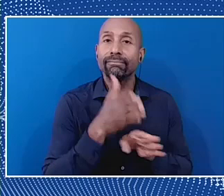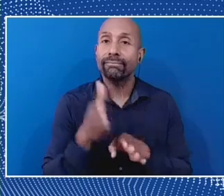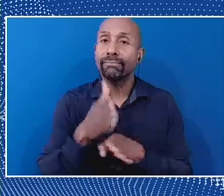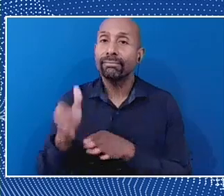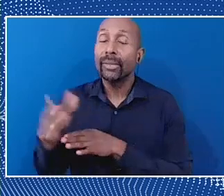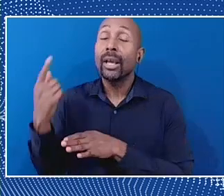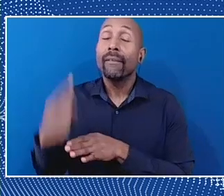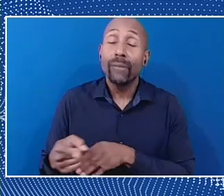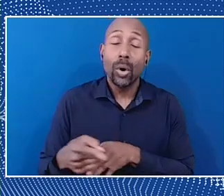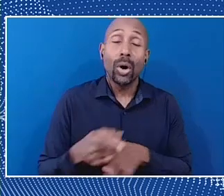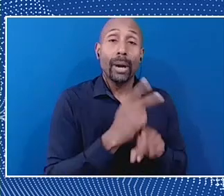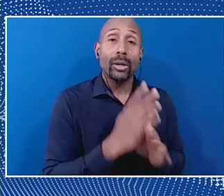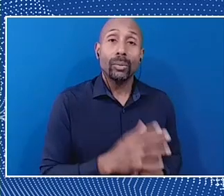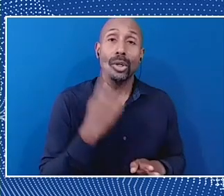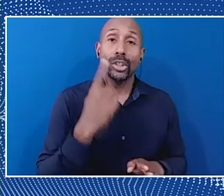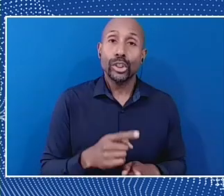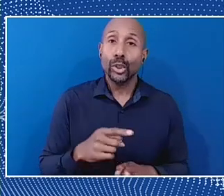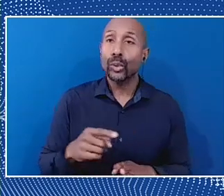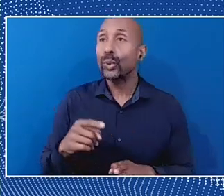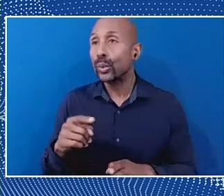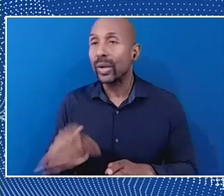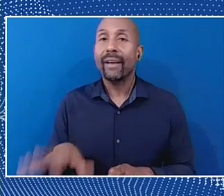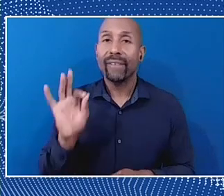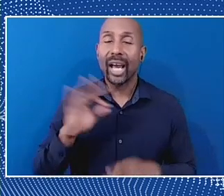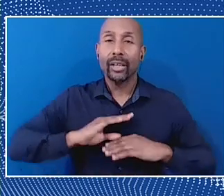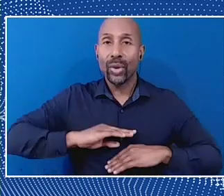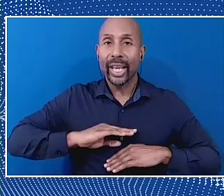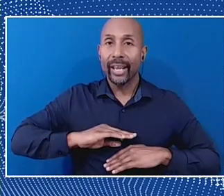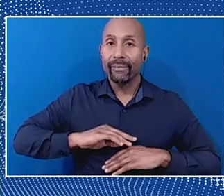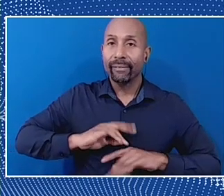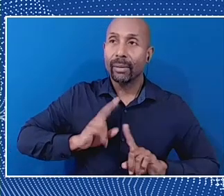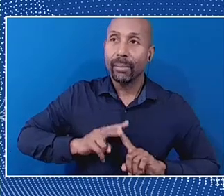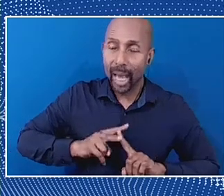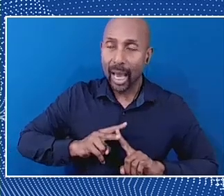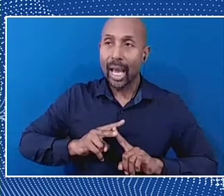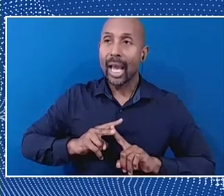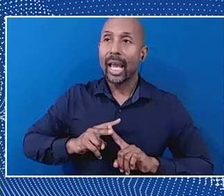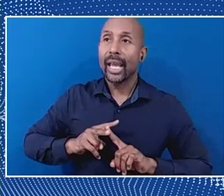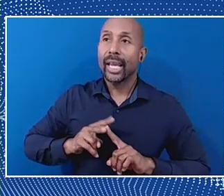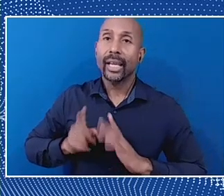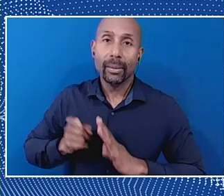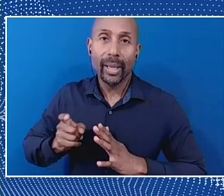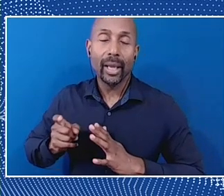So in instances where we do not have data, we need to get that information from the